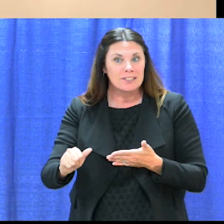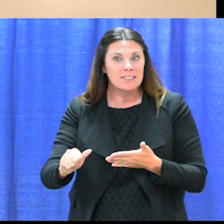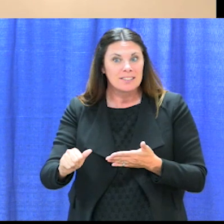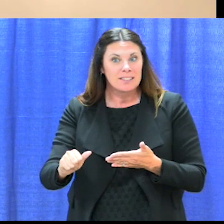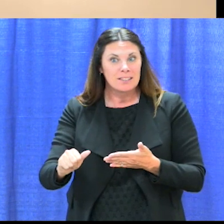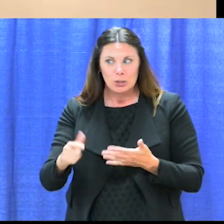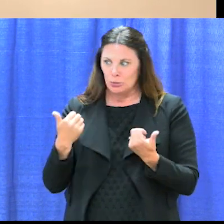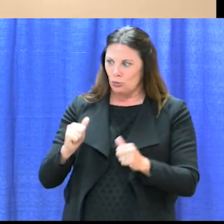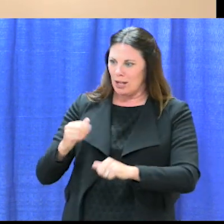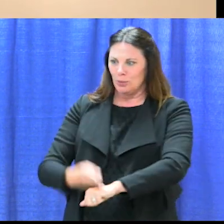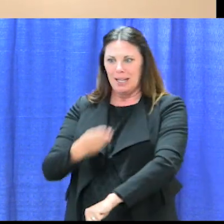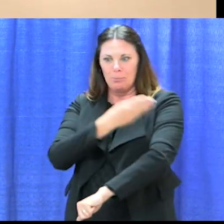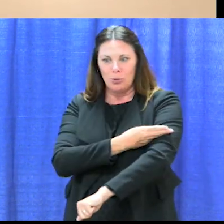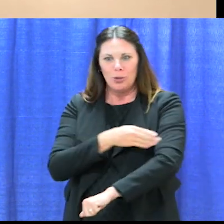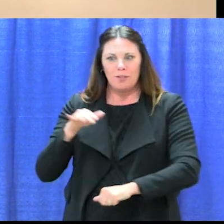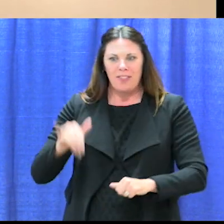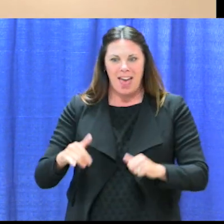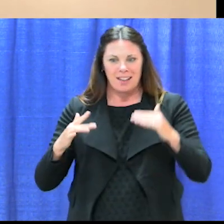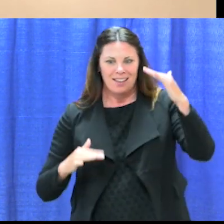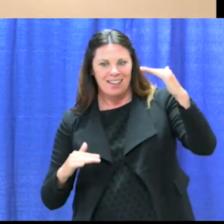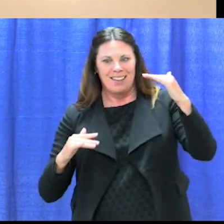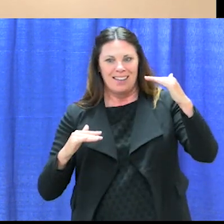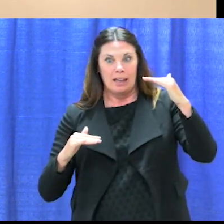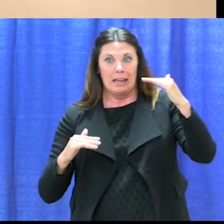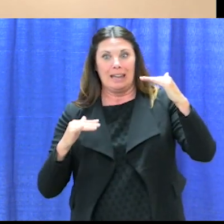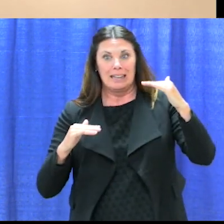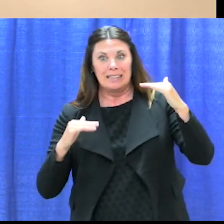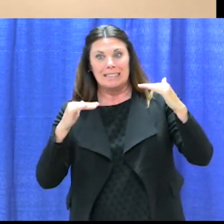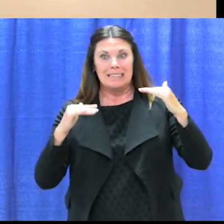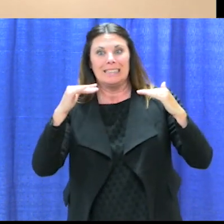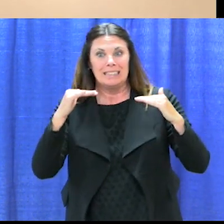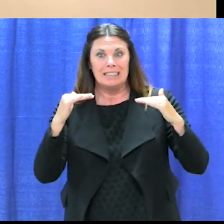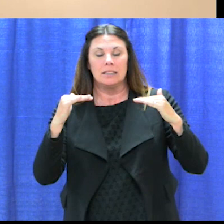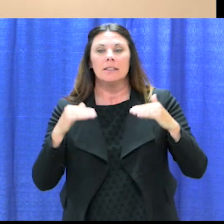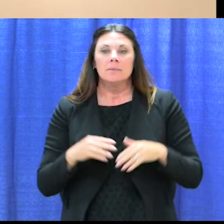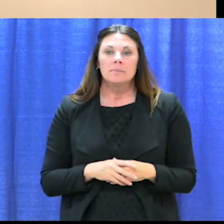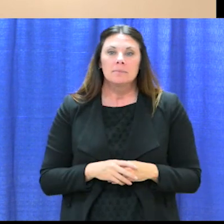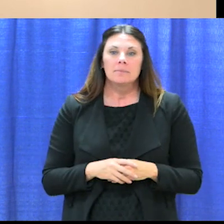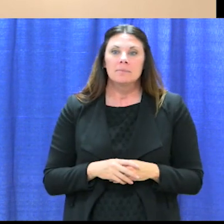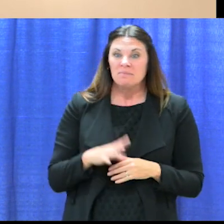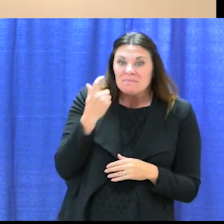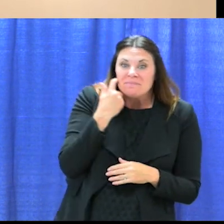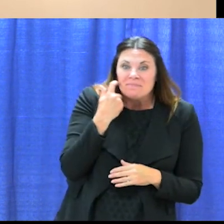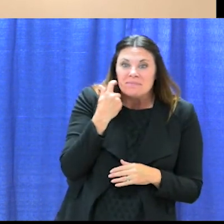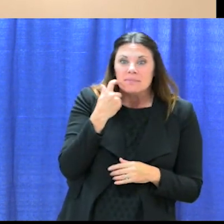digital divide during this Covid environment. And then we've recently announced also our participation in the California tele-connect